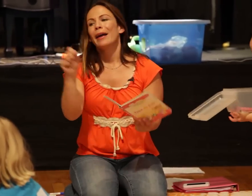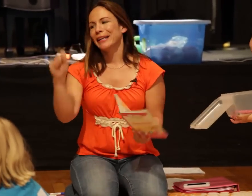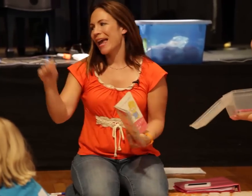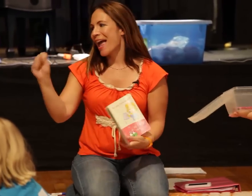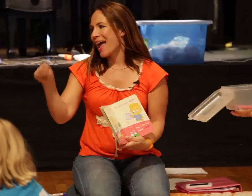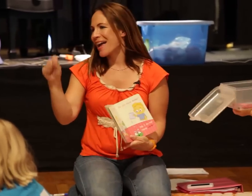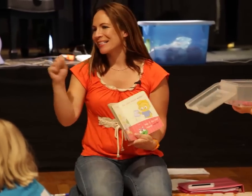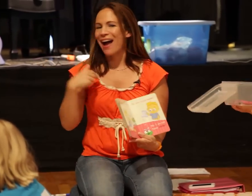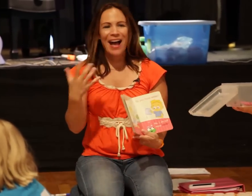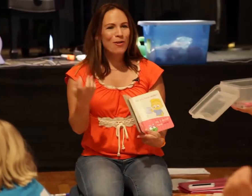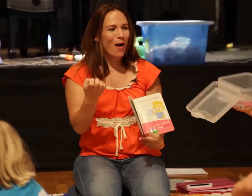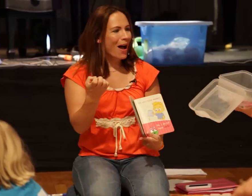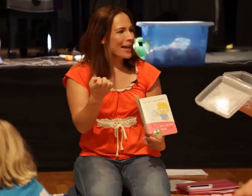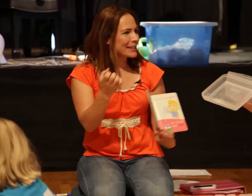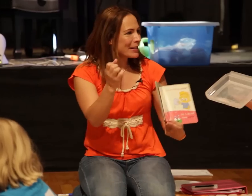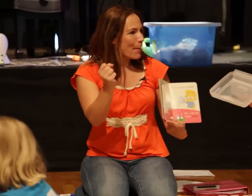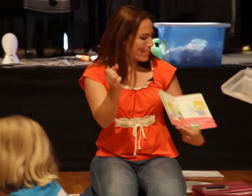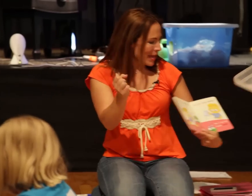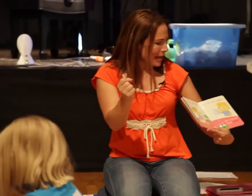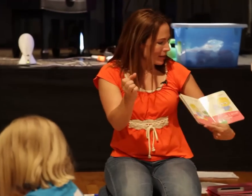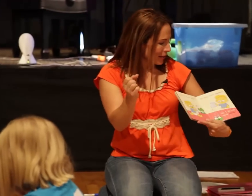YES, I WANT MILK.